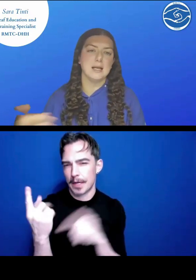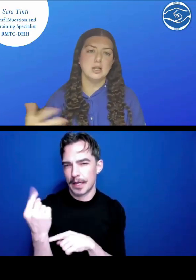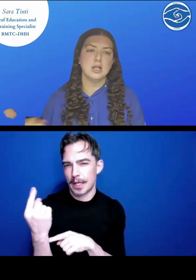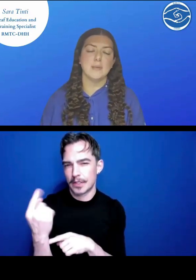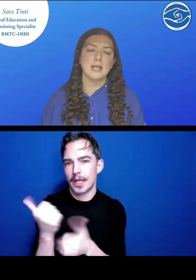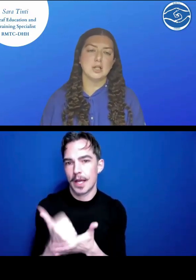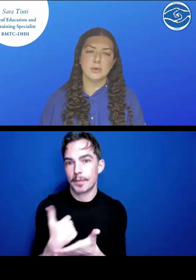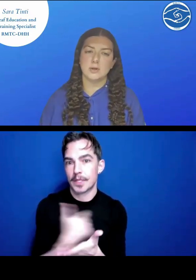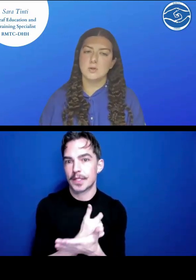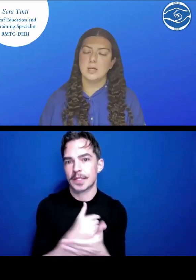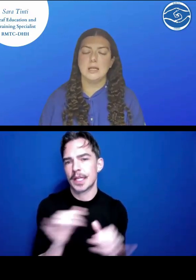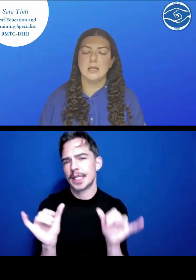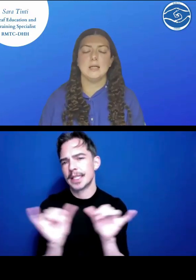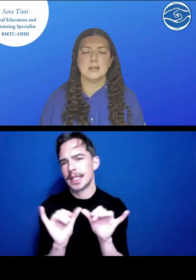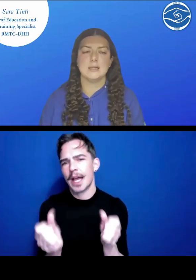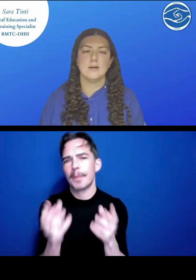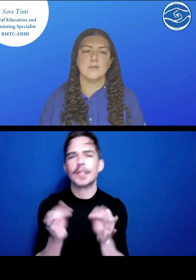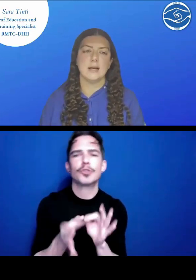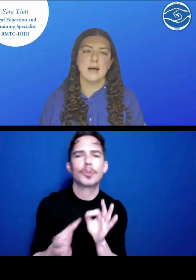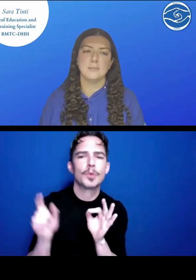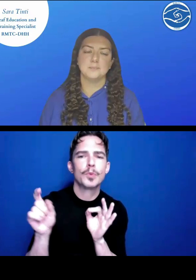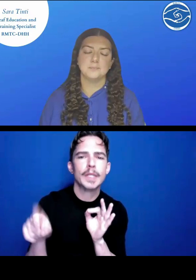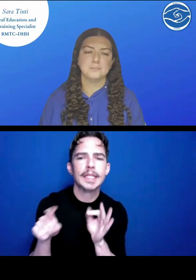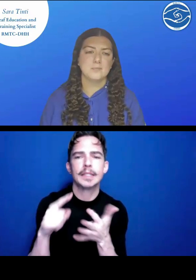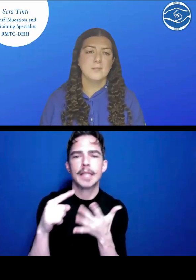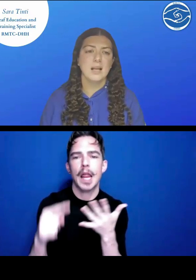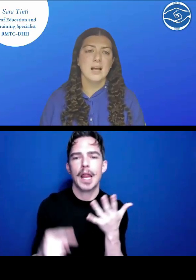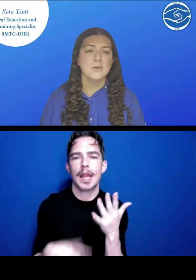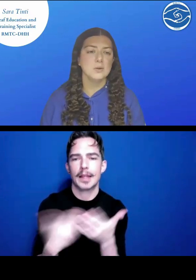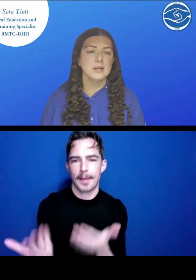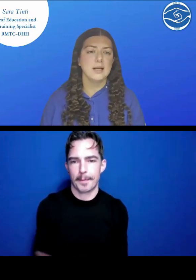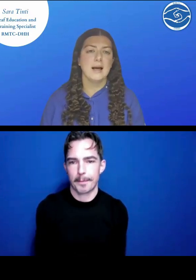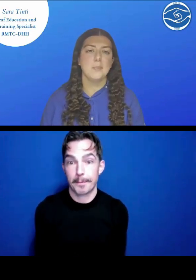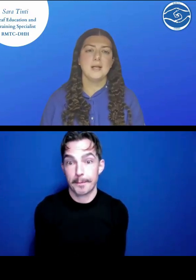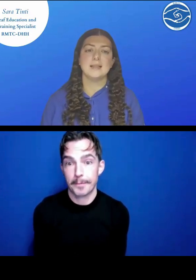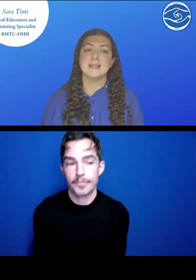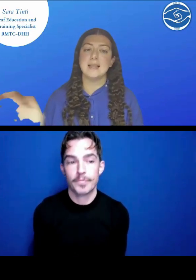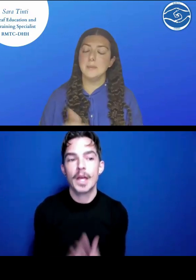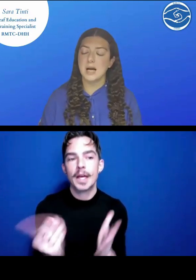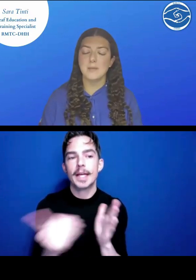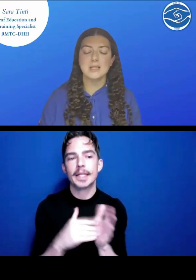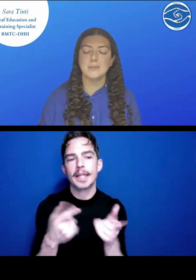gauge how many interpreters we need and stuff like that. And those will again happen at the same time